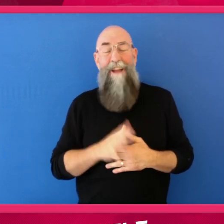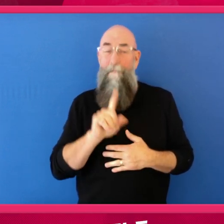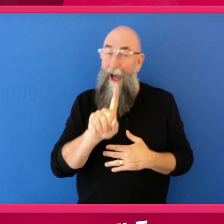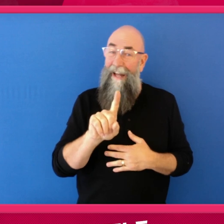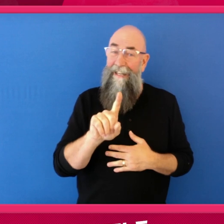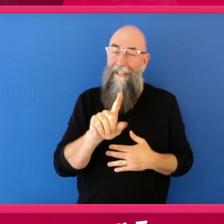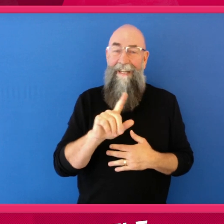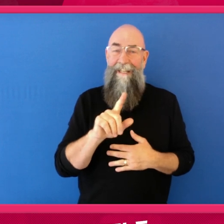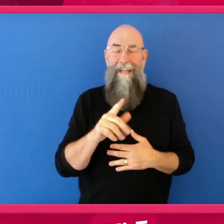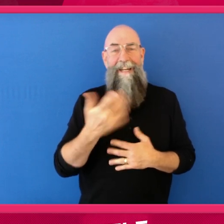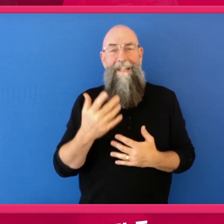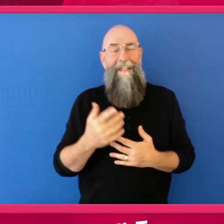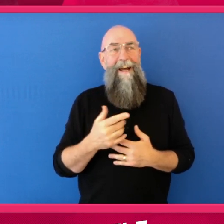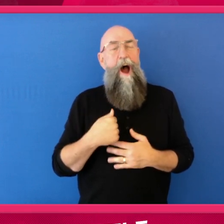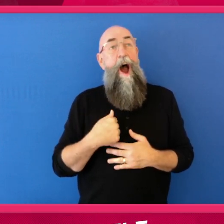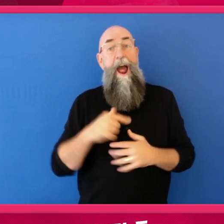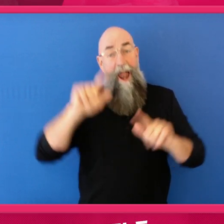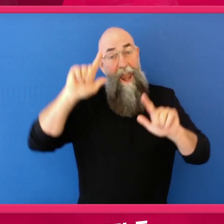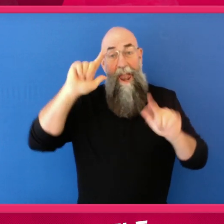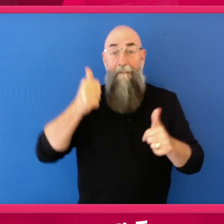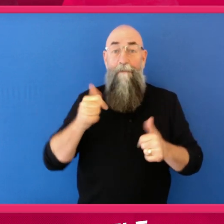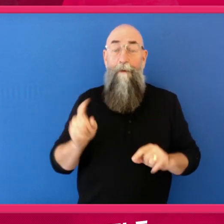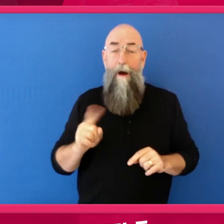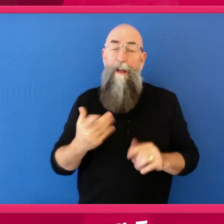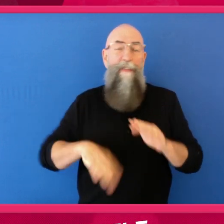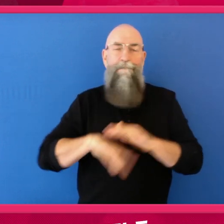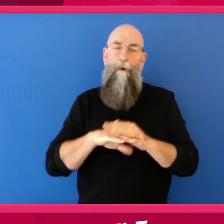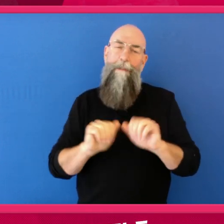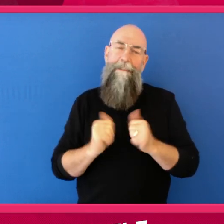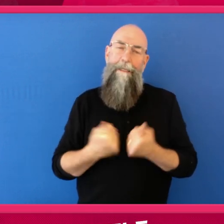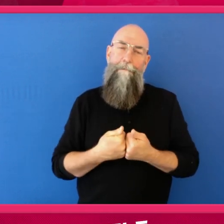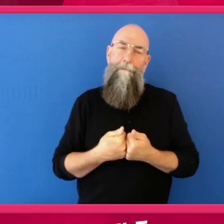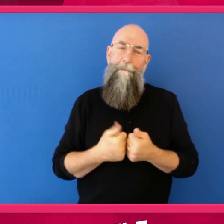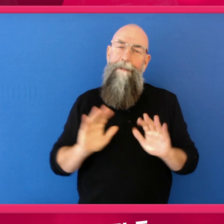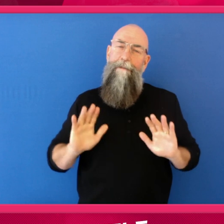Rowan for sure. Obviously, I love the, I love the whole team, right? Obviously, the, everyone